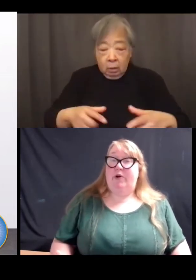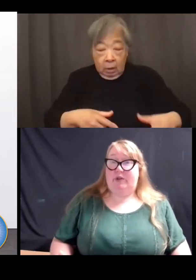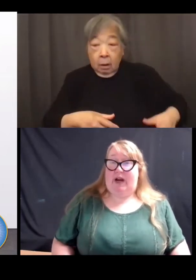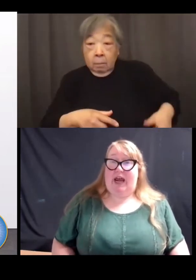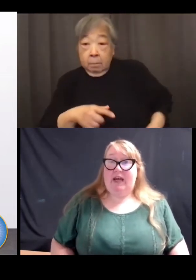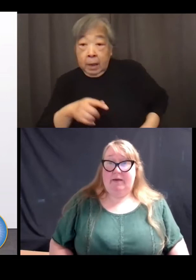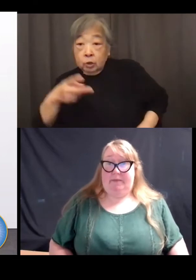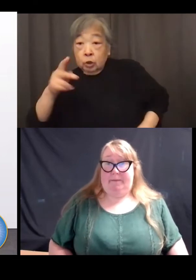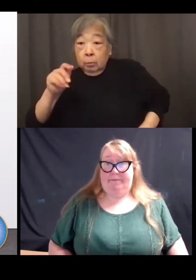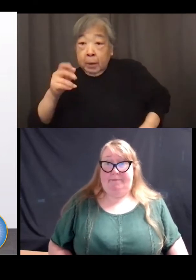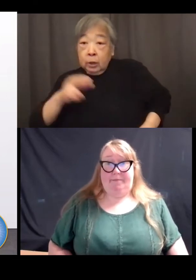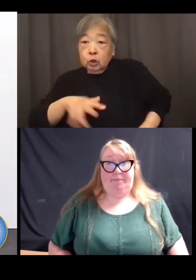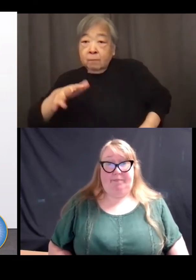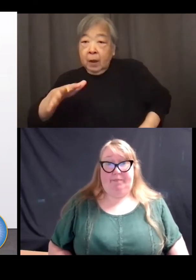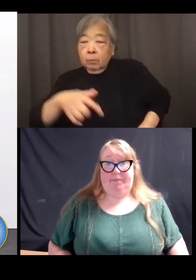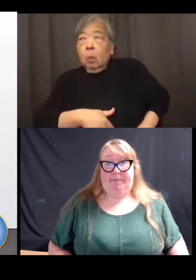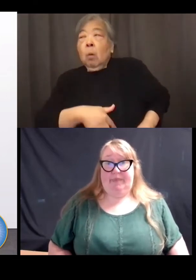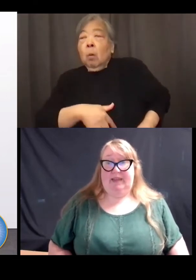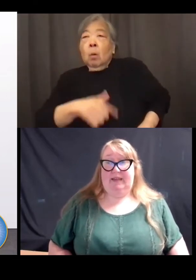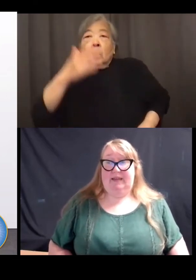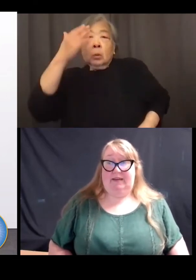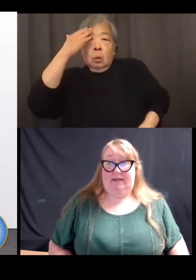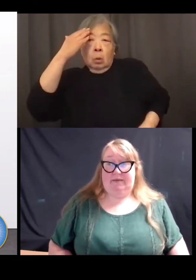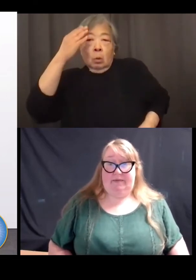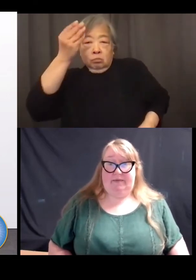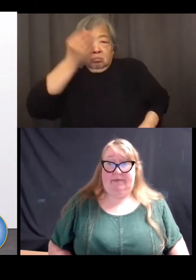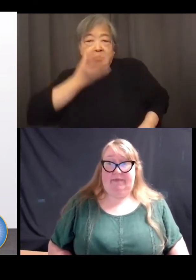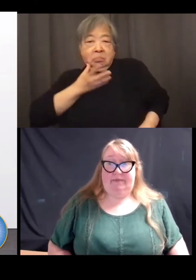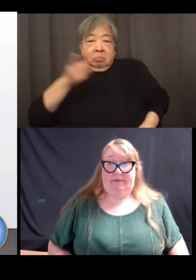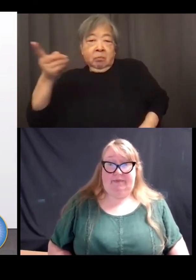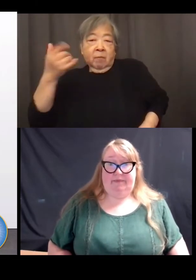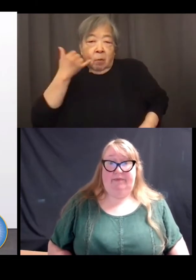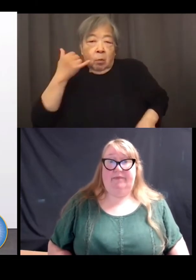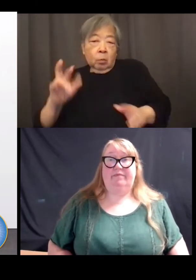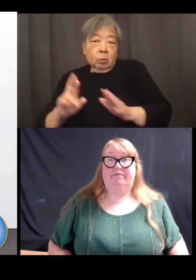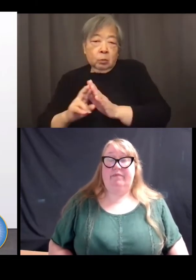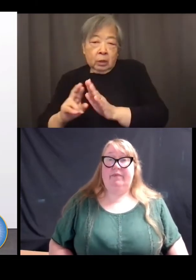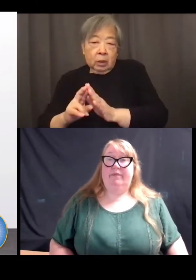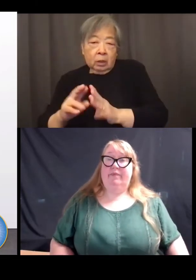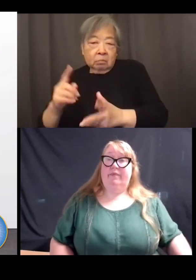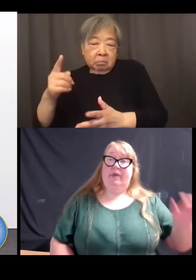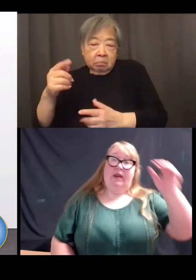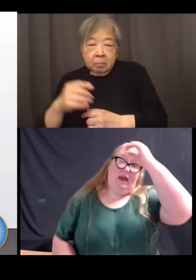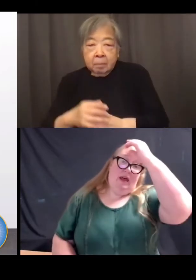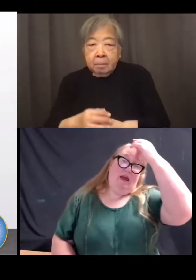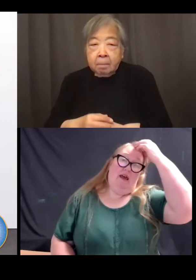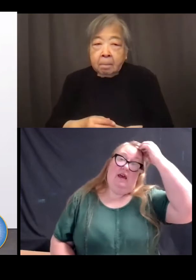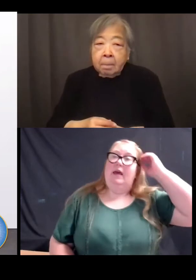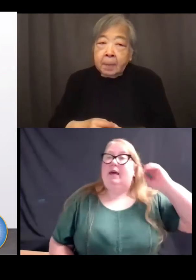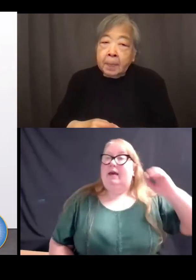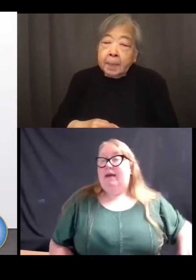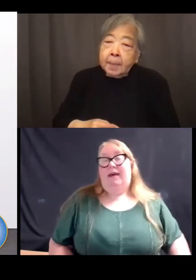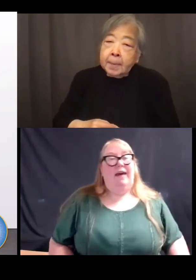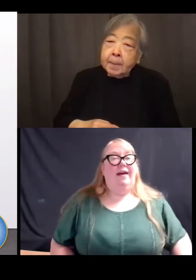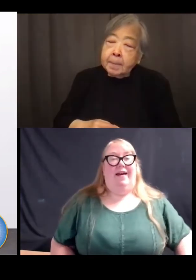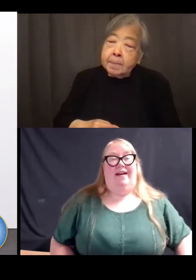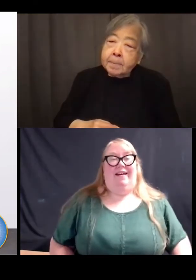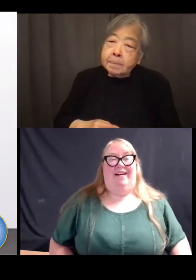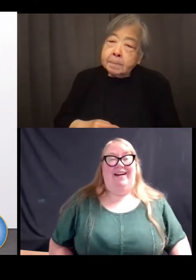is ringing